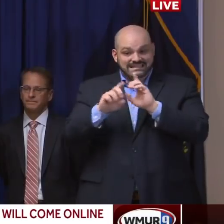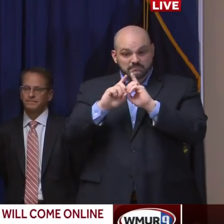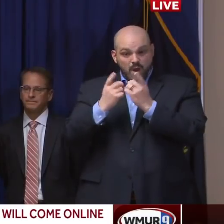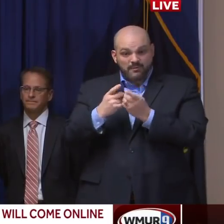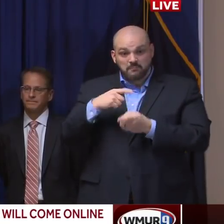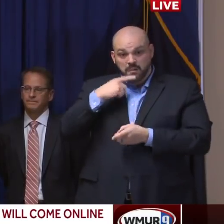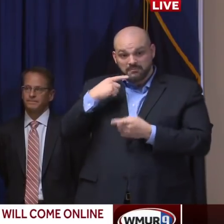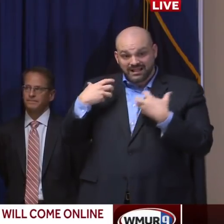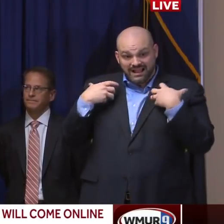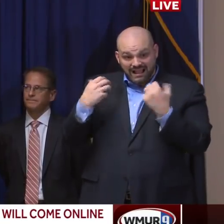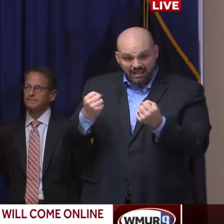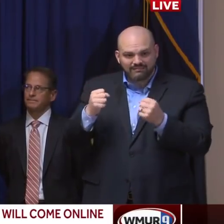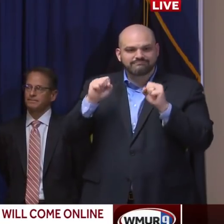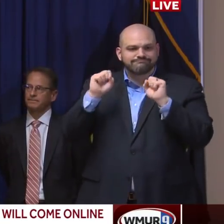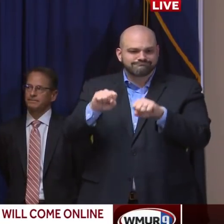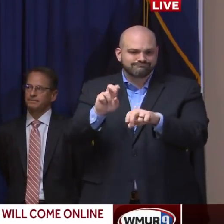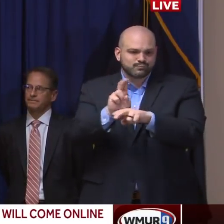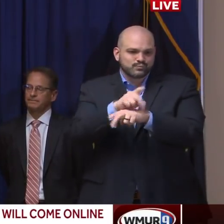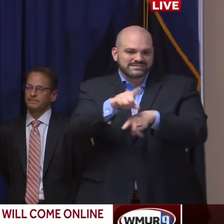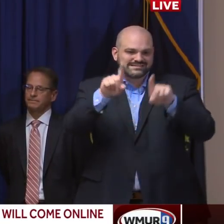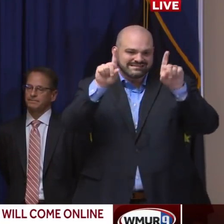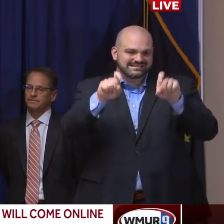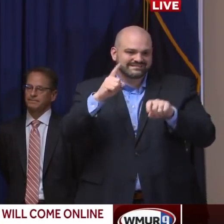THE STATE, WE ARE NOT AT A CRISIS POINT.